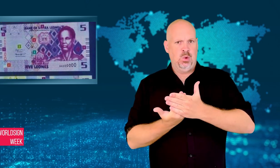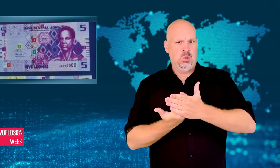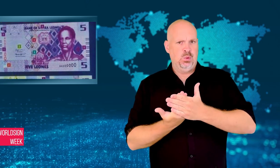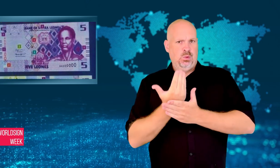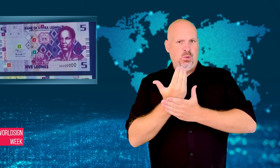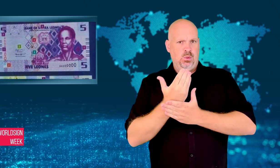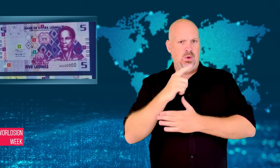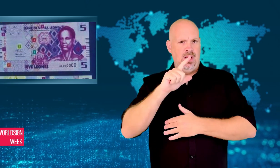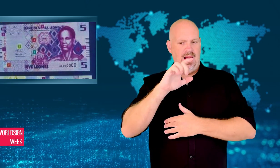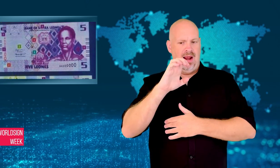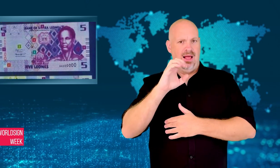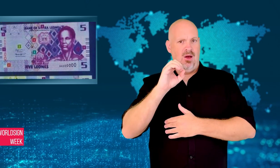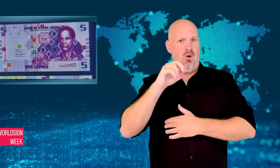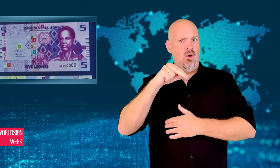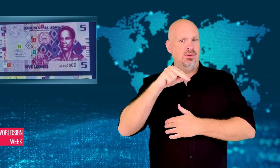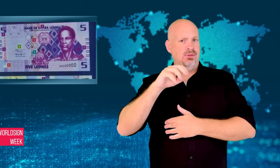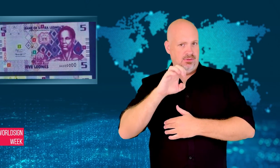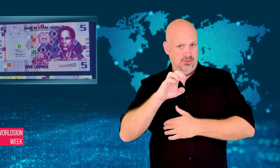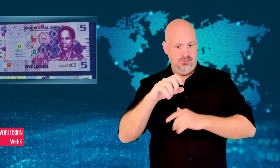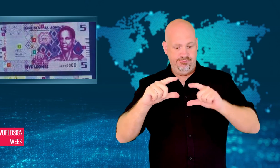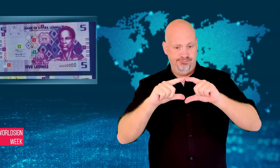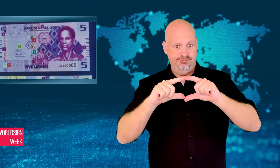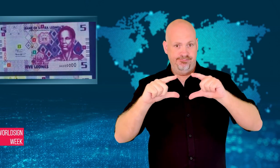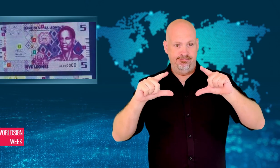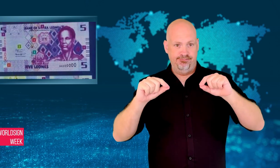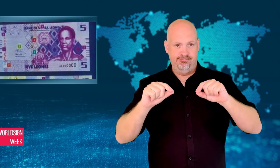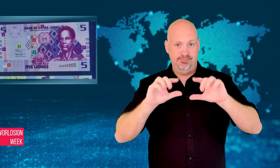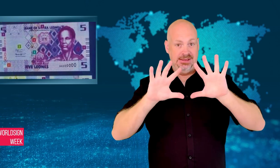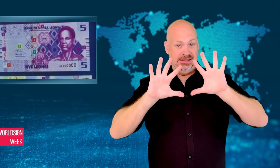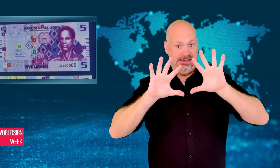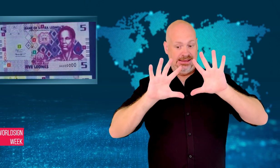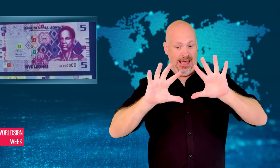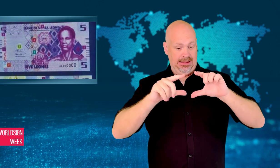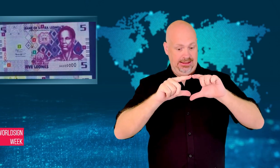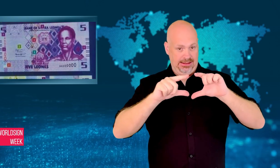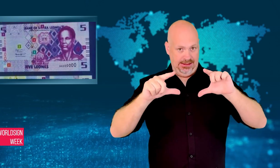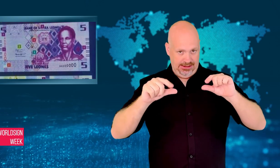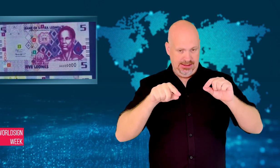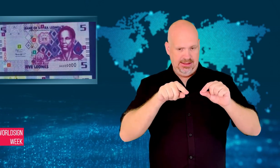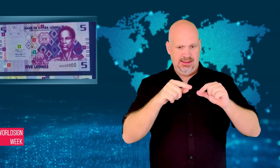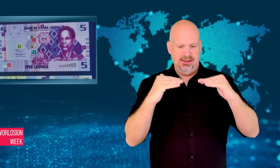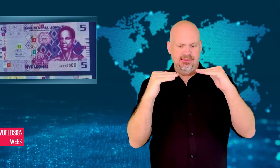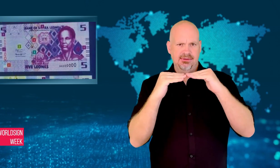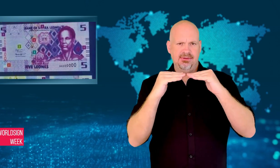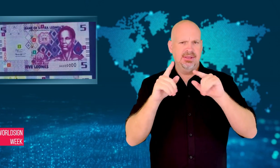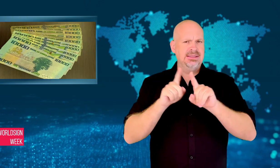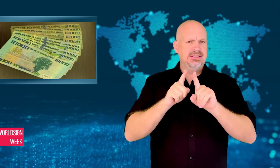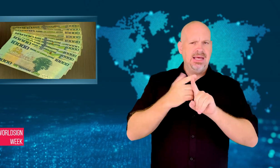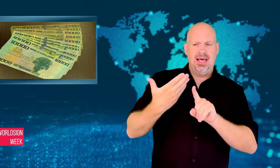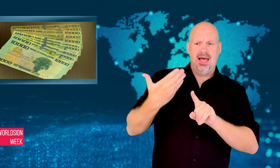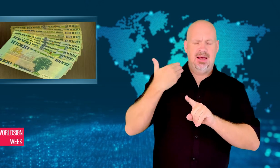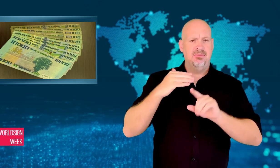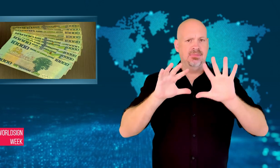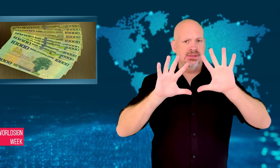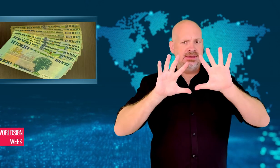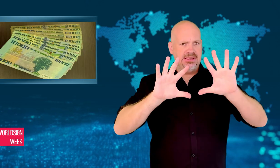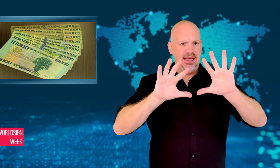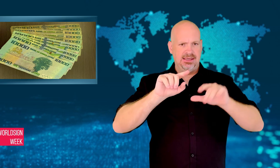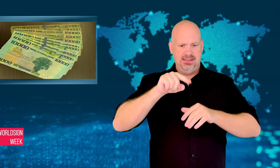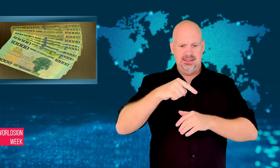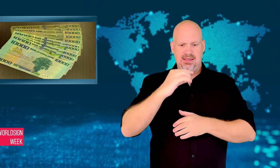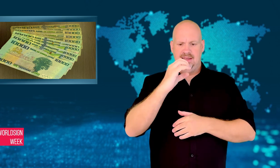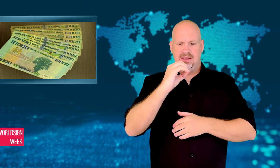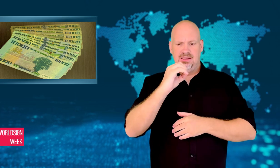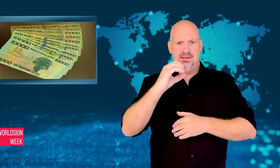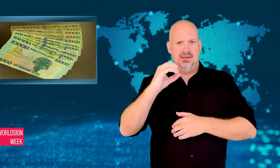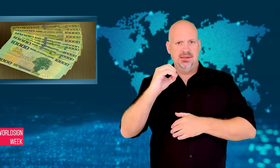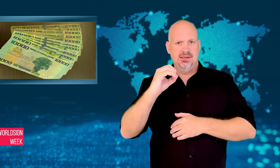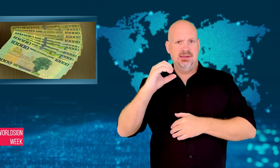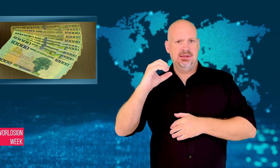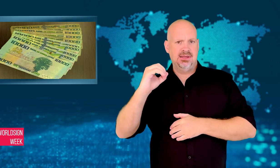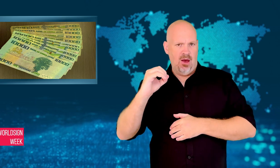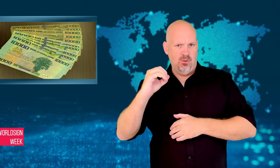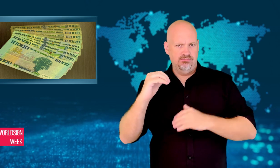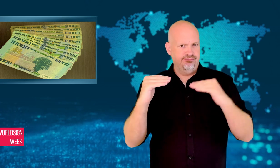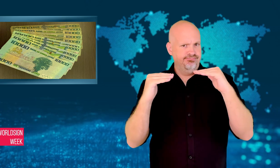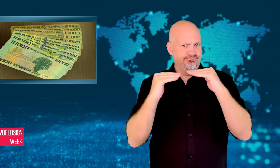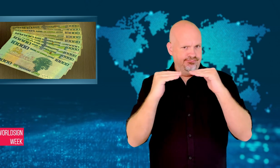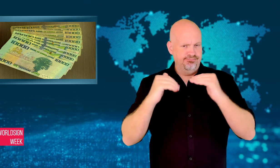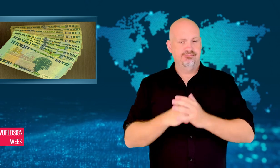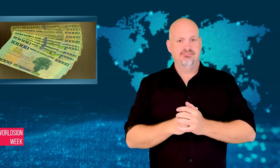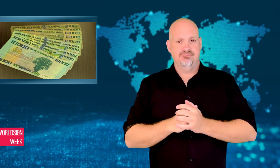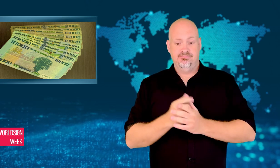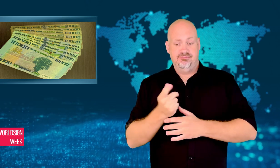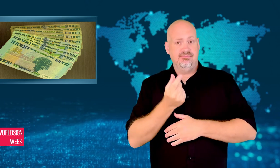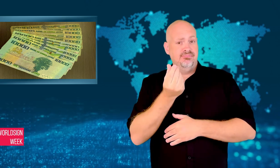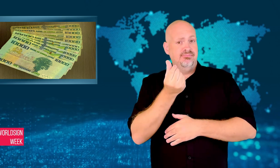The "new leone" 10 leone bill will be worth the same as the old 10,000 leone bill.